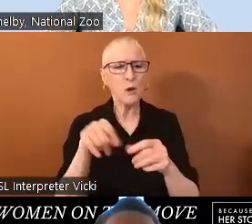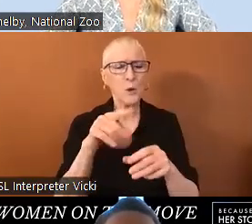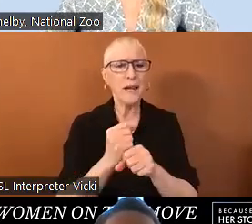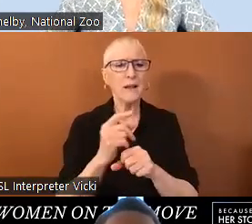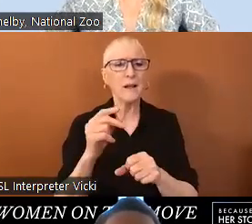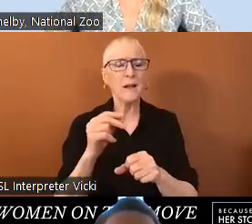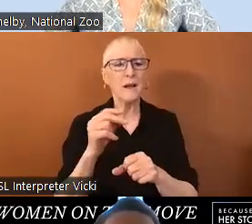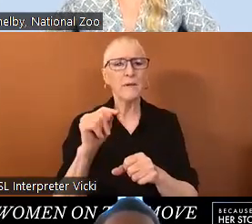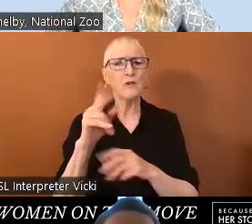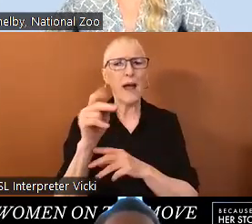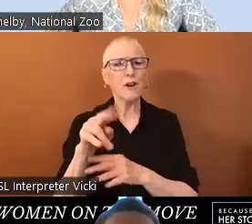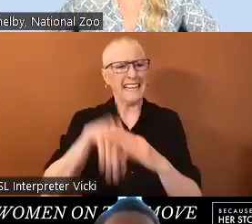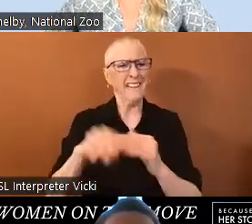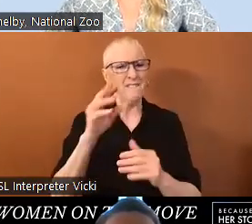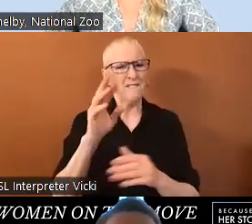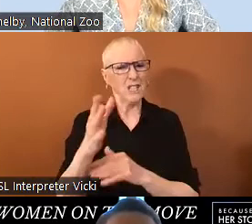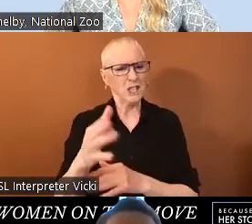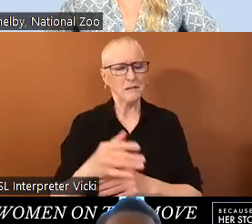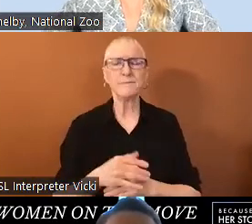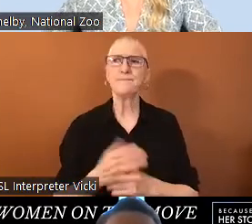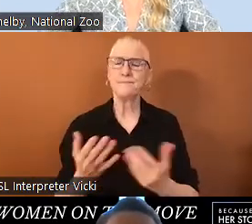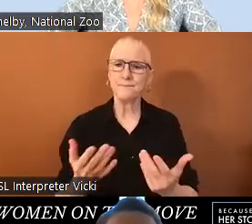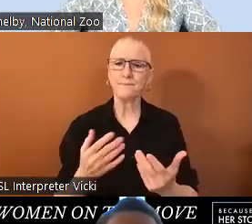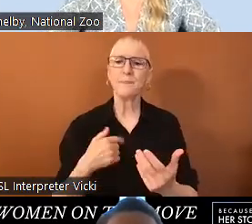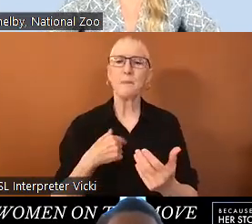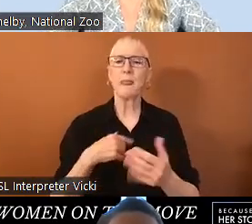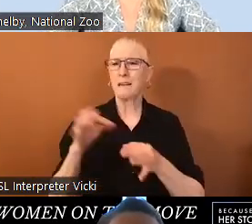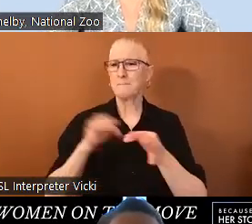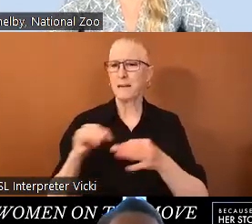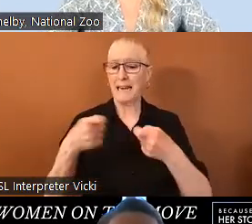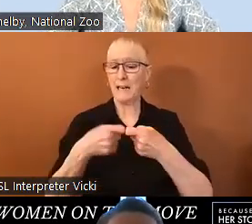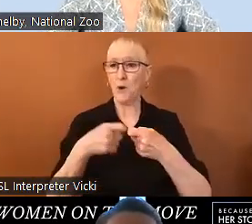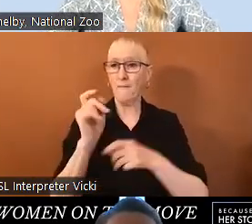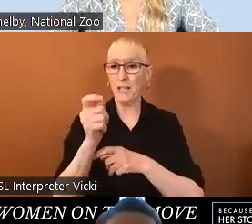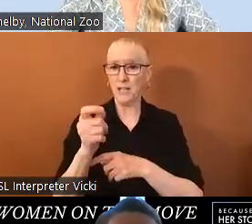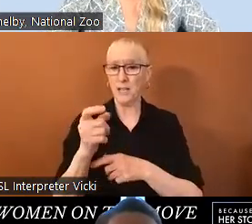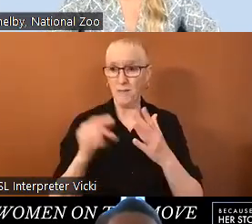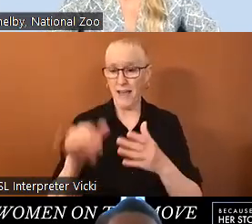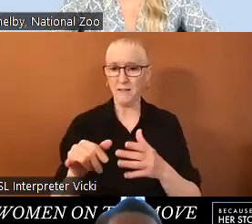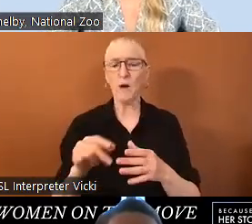the fish? >>Kim: Yeah, so we, I talked about what electro- fishing is. So basically when we have the fish onboard